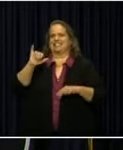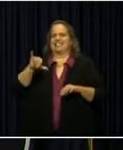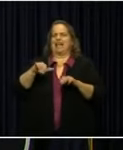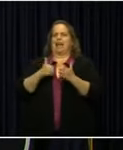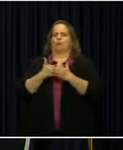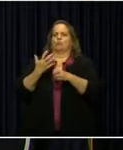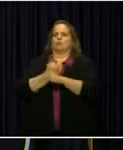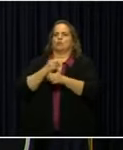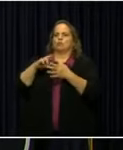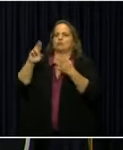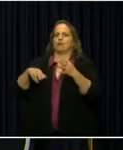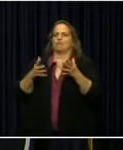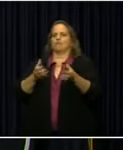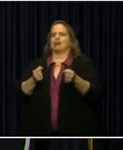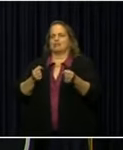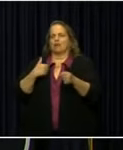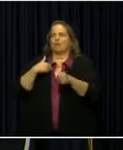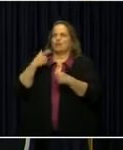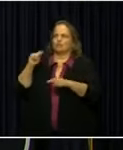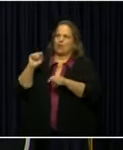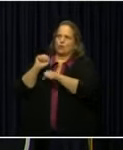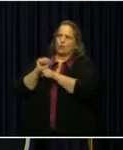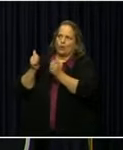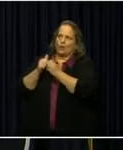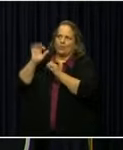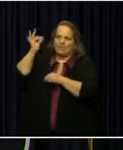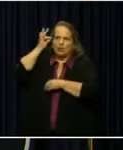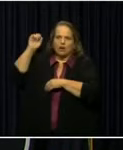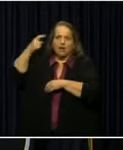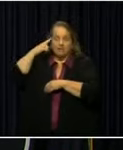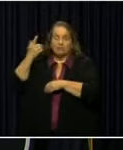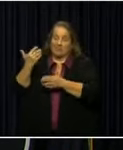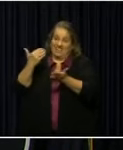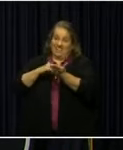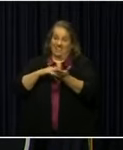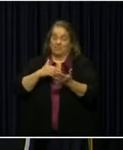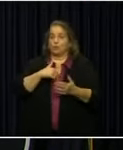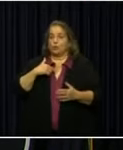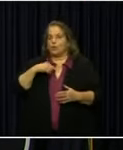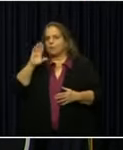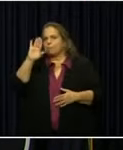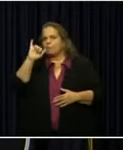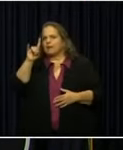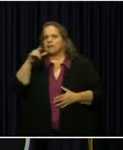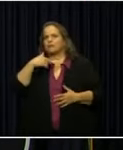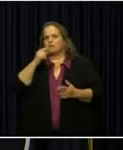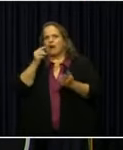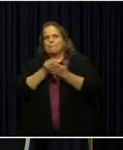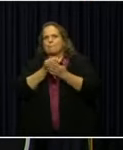WEEKS AHEAD. NEXT IS PPE AVAILABILITY. I FEEL LIKE THE LAST MONTH OF MY